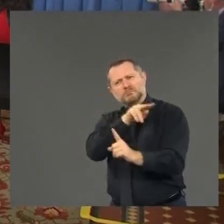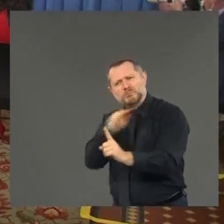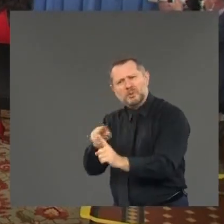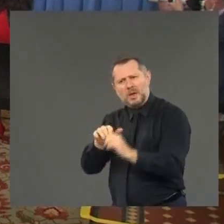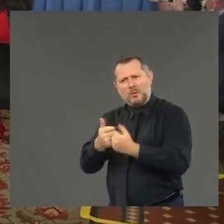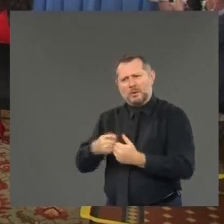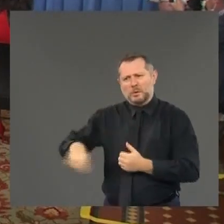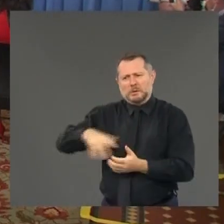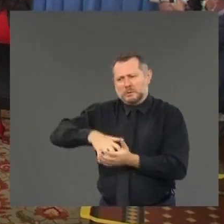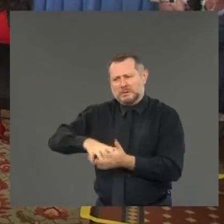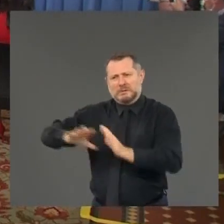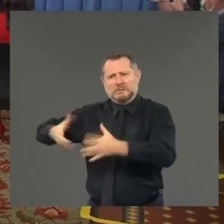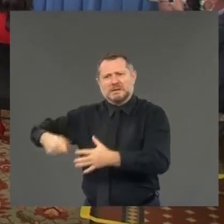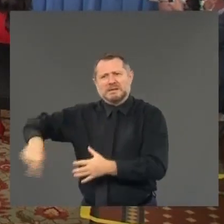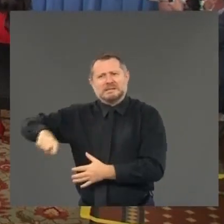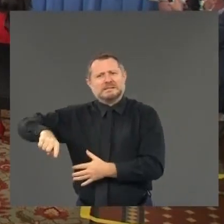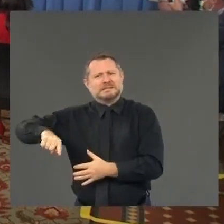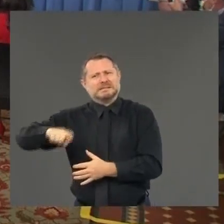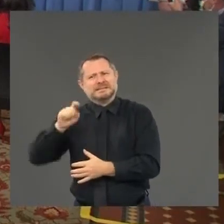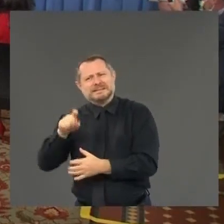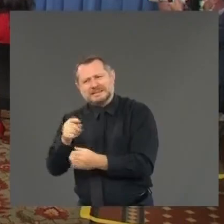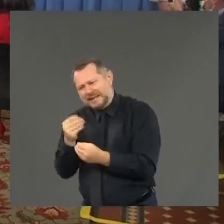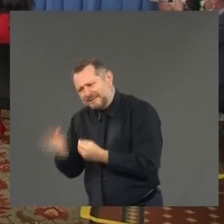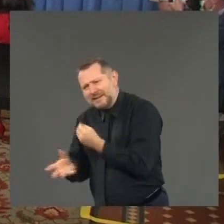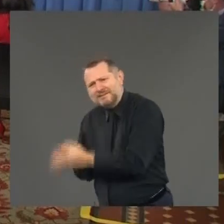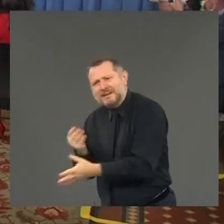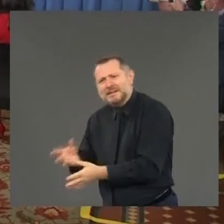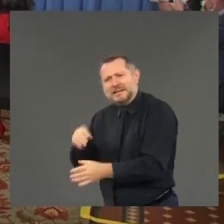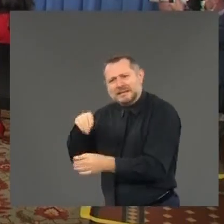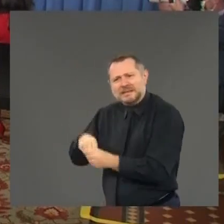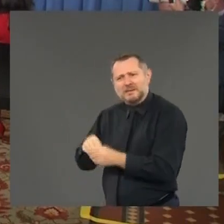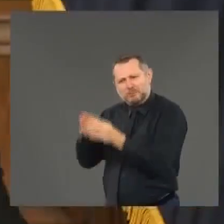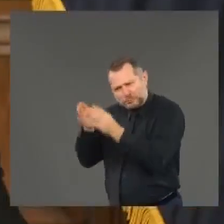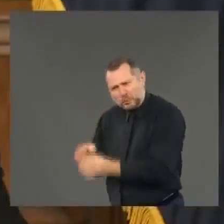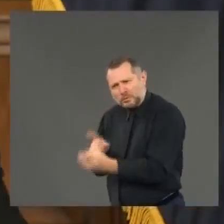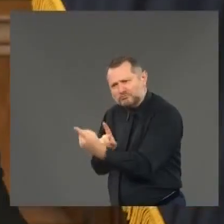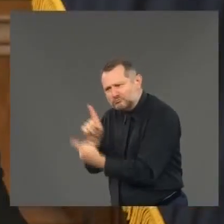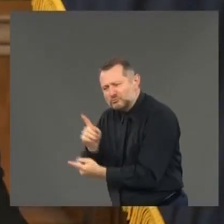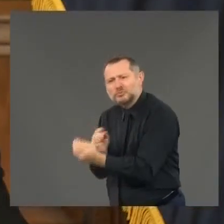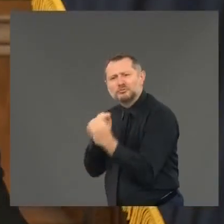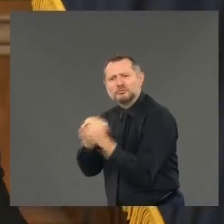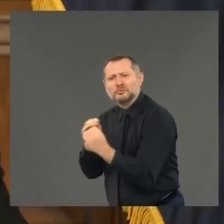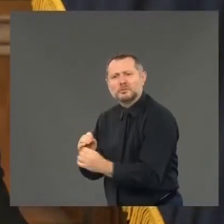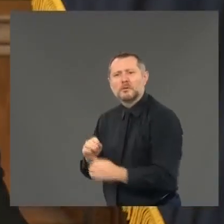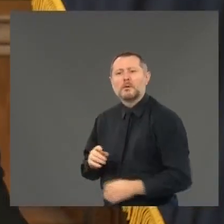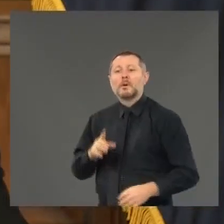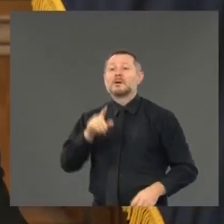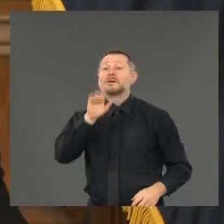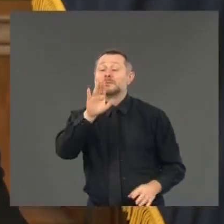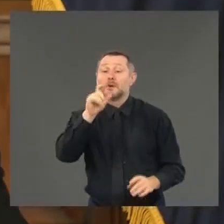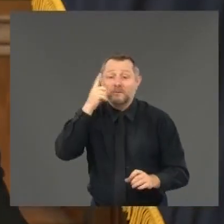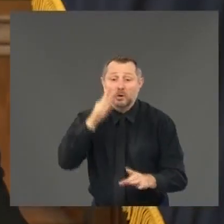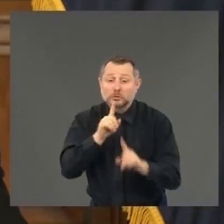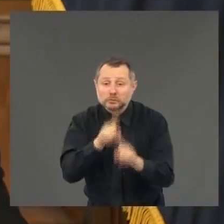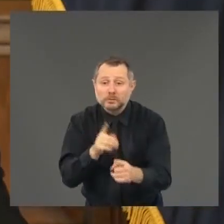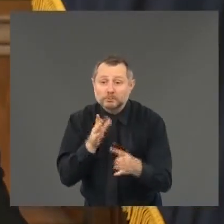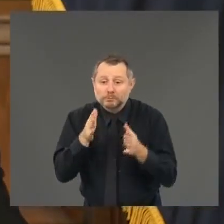WRITTEN TO YOU AND YOUR ADMINISTRATION ABOUT THIS. CAN YOU TALK ABOUT WHERE THE ADMINISTRATION IS WITH GETTING THIS VULNERABLE PEOPLE THE IN-PERSON EDUCATION THEY'RE